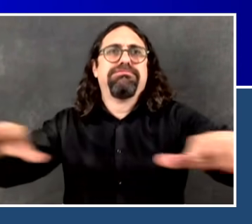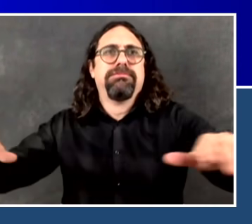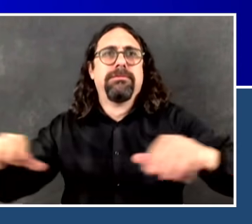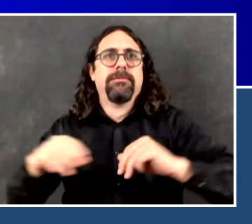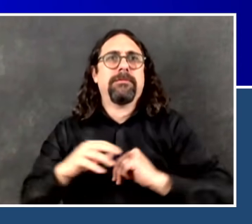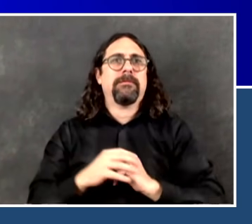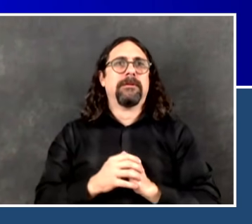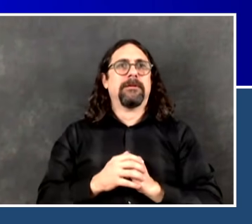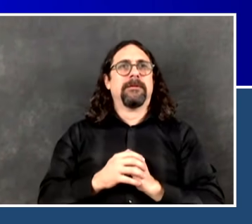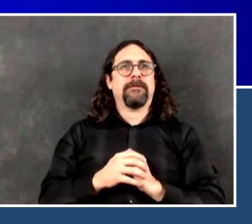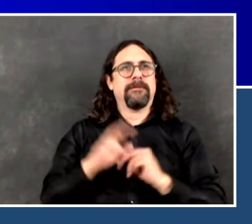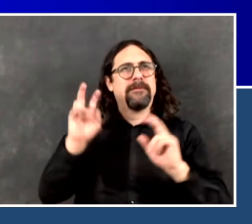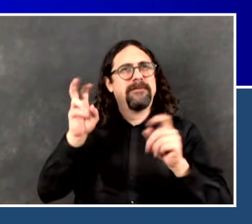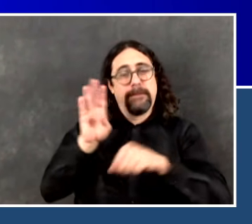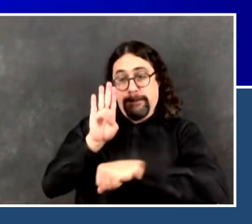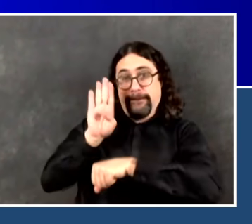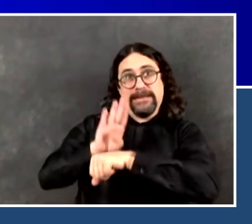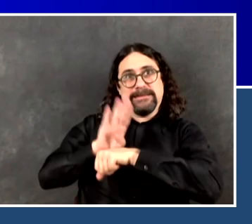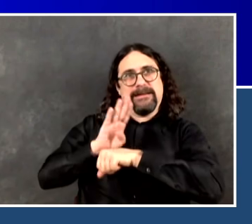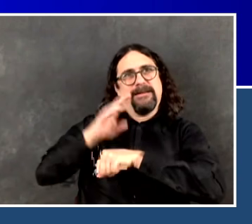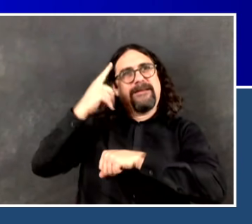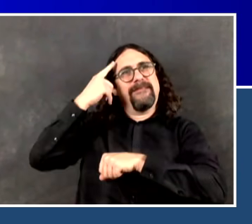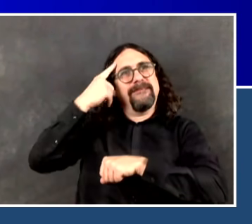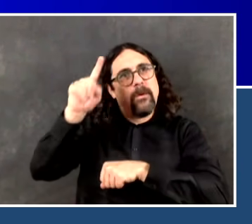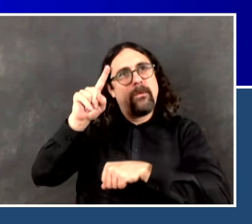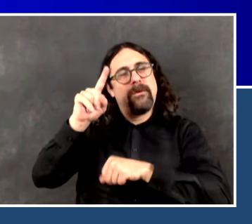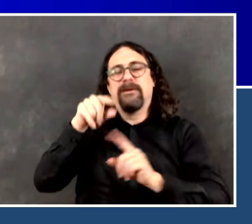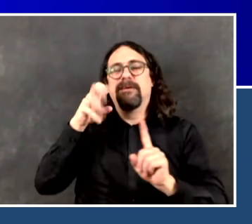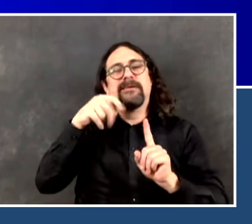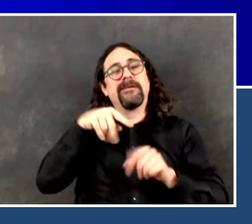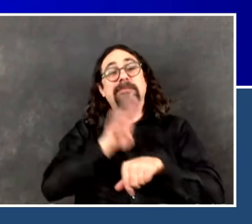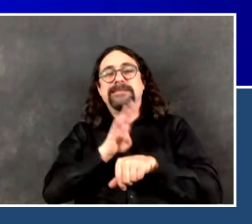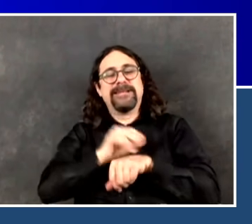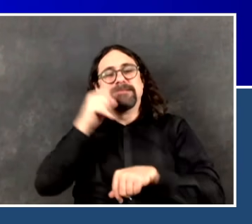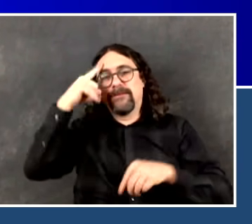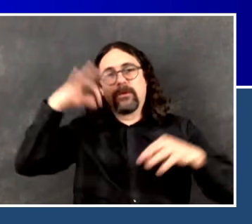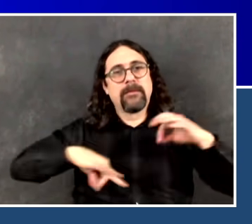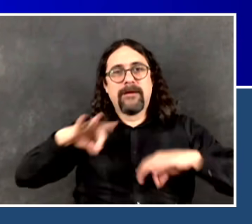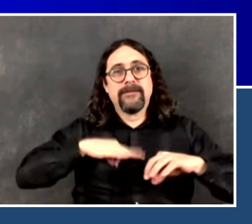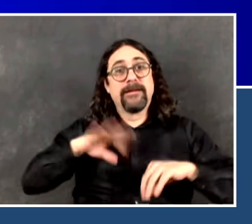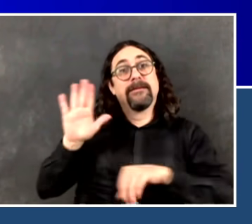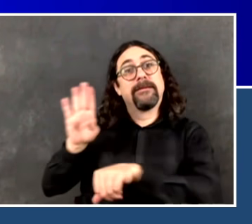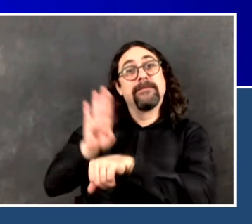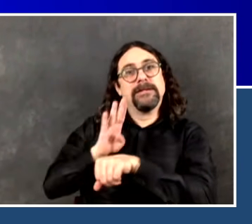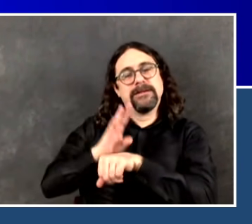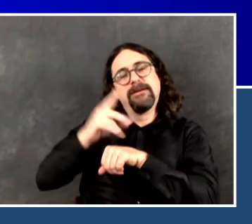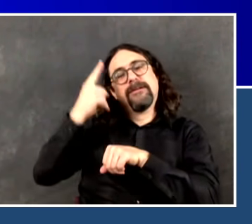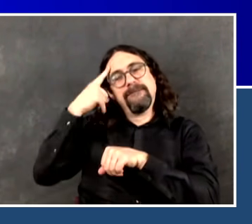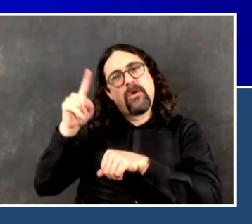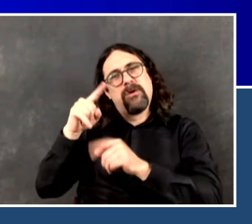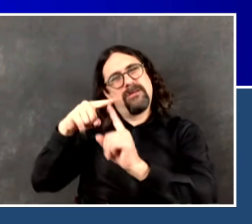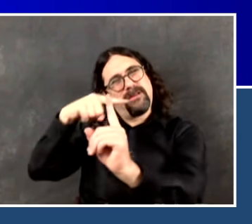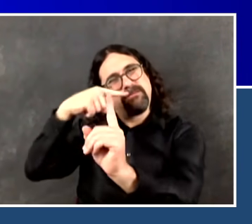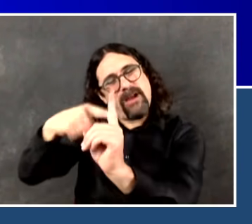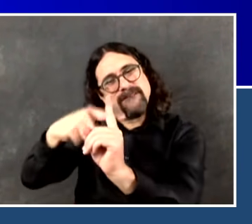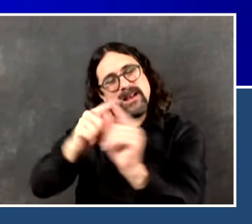COMMUNITY HOW CAN WE TAKE THE NEW YORK CITY BUSINESSES AND MAKE THEM AGENTS OF POSITIVE CHANGE INHE T CITY. SHE HAS PORVE N